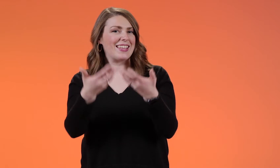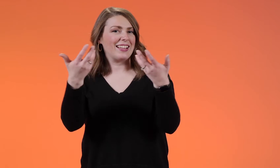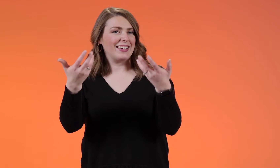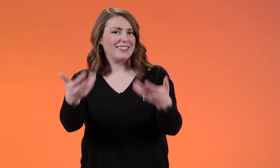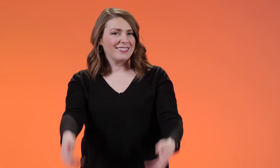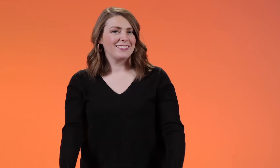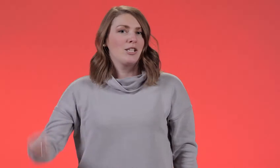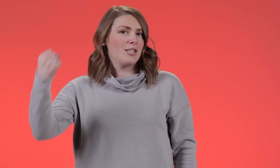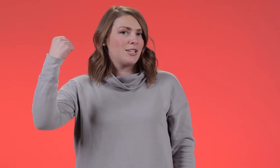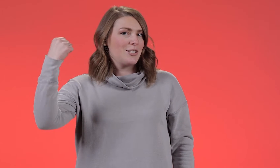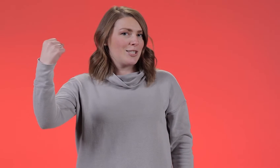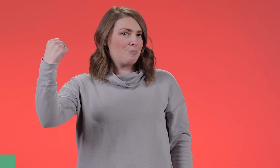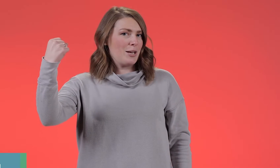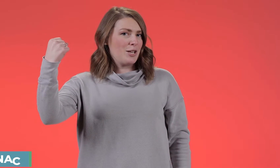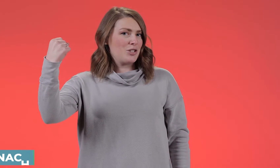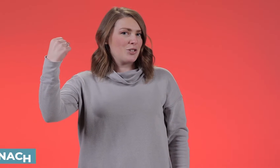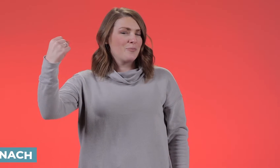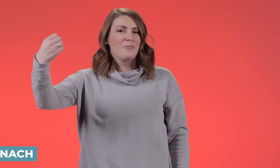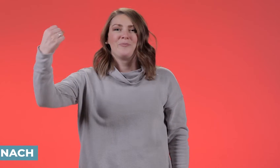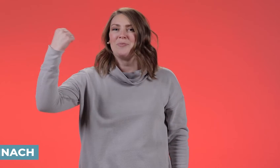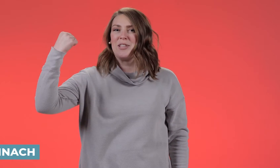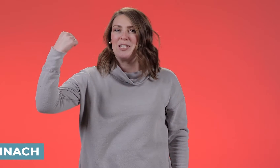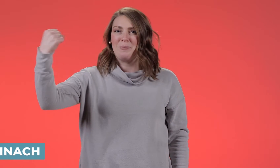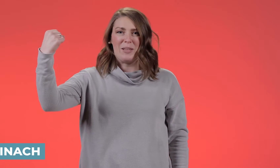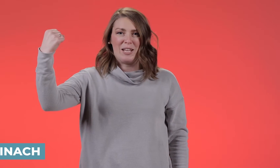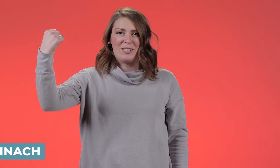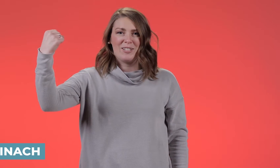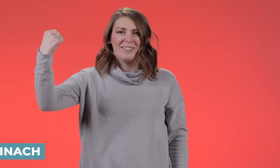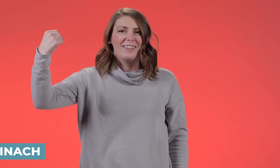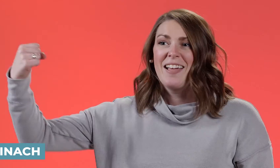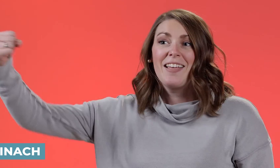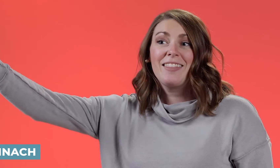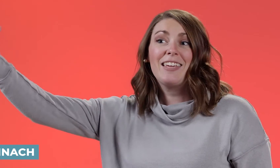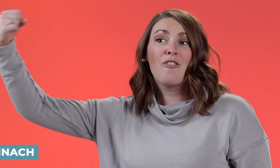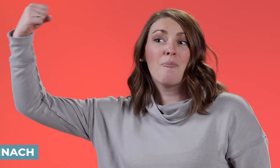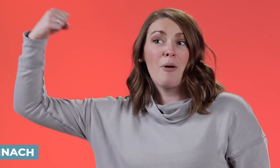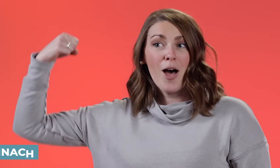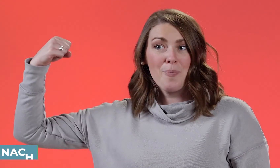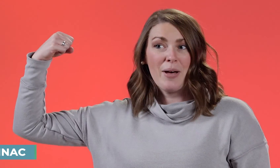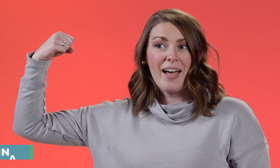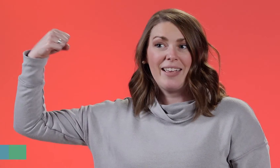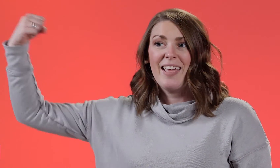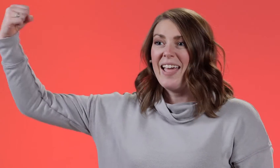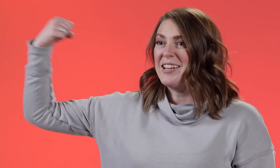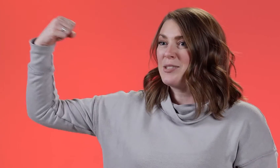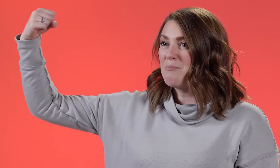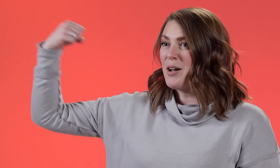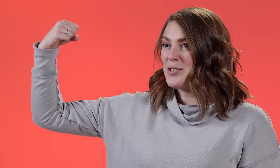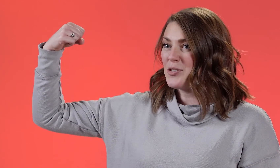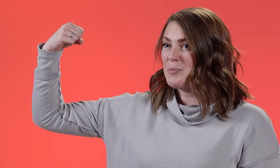SALAD SPINACH SPINACH Think of Popeye and his muscles